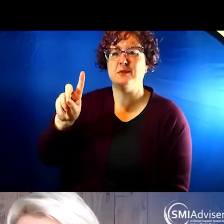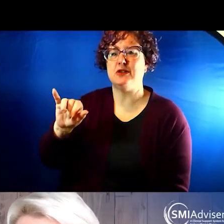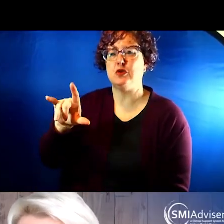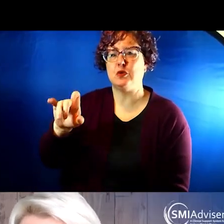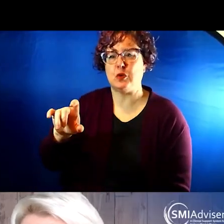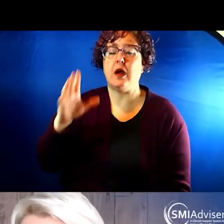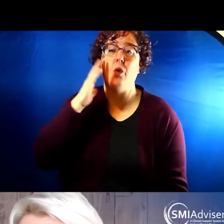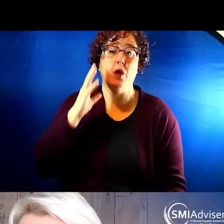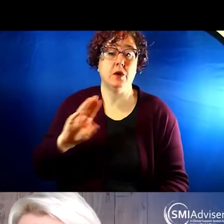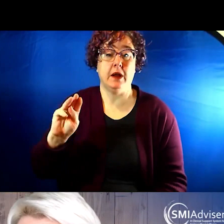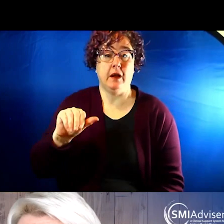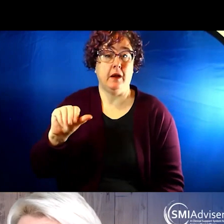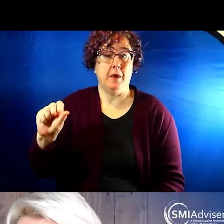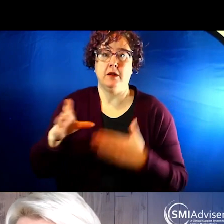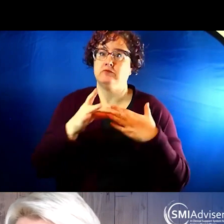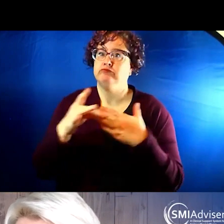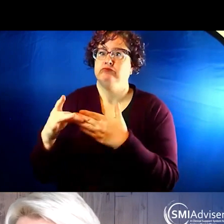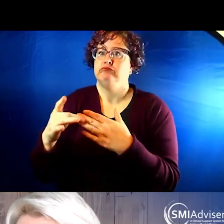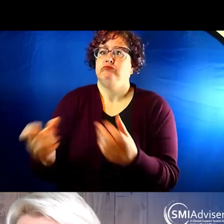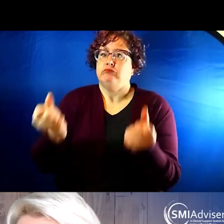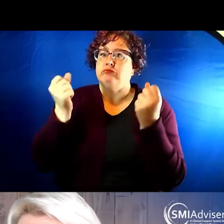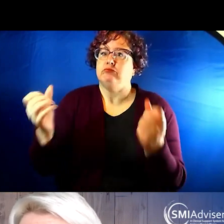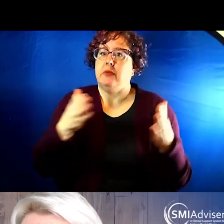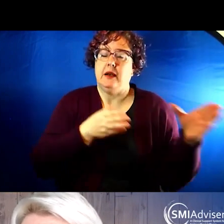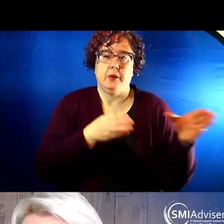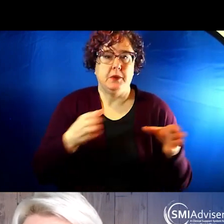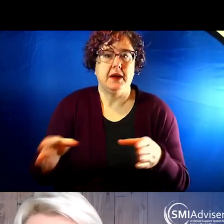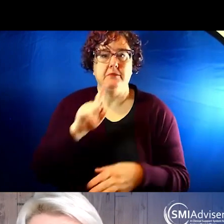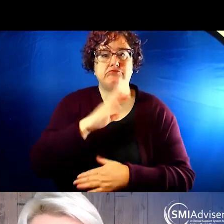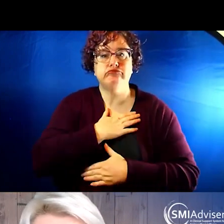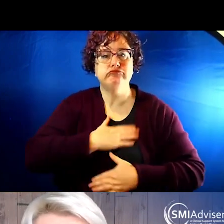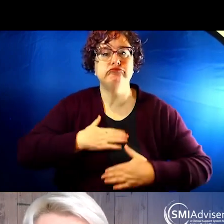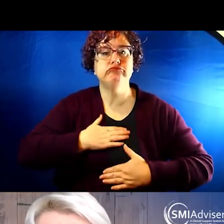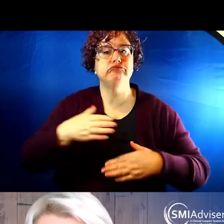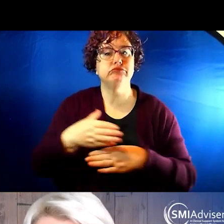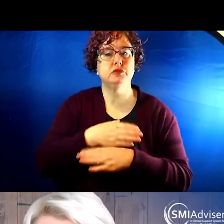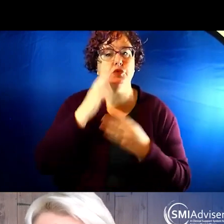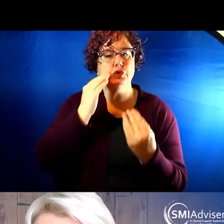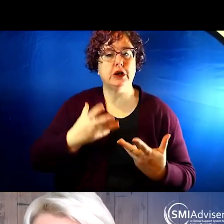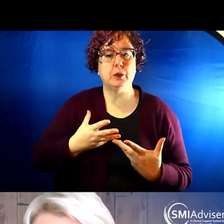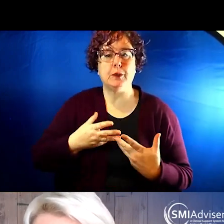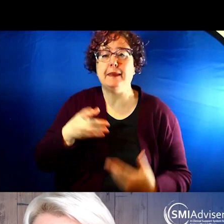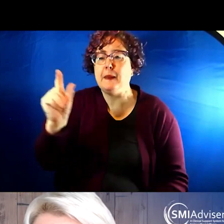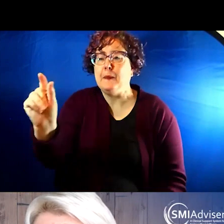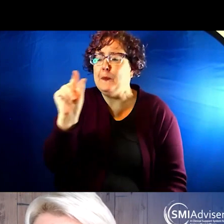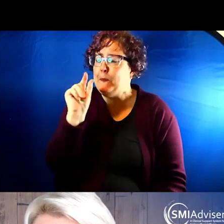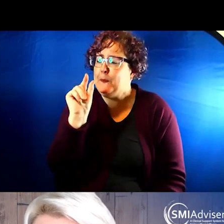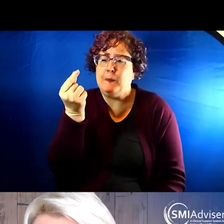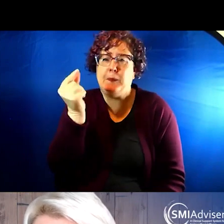MASSACHUSETTS HAS BEEN A LEADER IN SO MANY WAYS AND WE APPRECIATE YOU SHARING THIS SLICE THAT YOU ARE DOING FOR THE YOUTH.